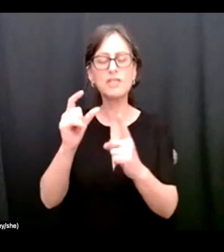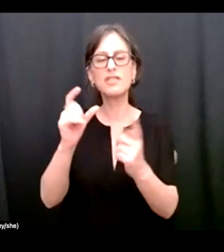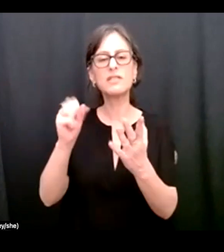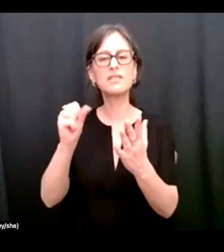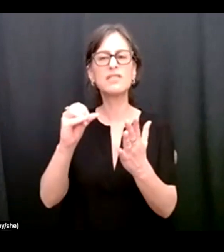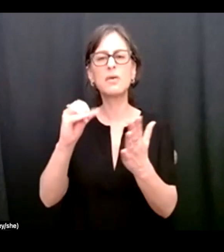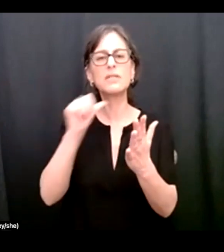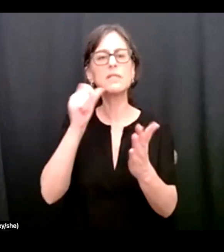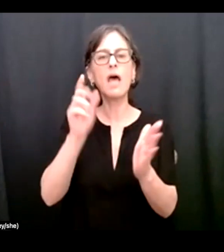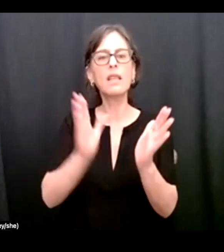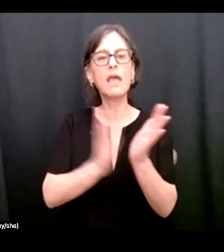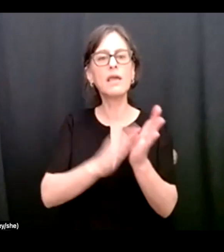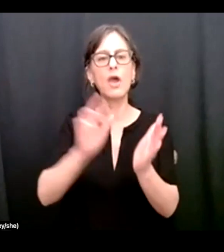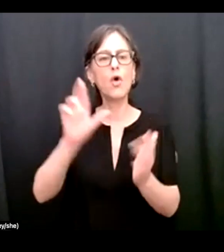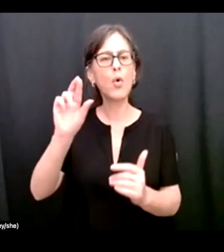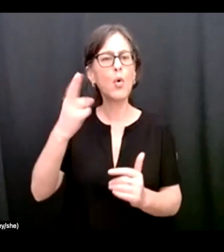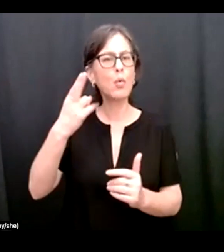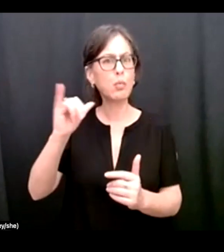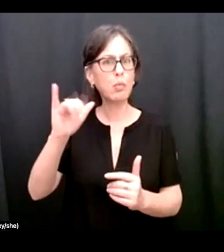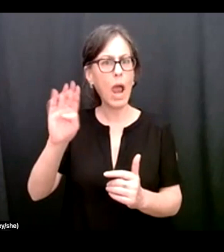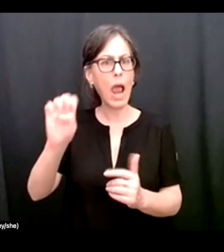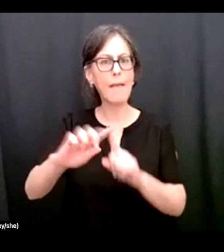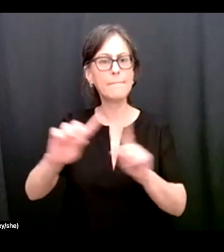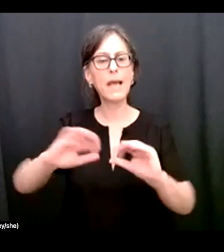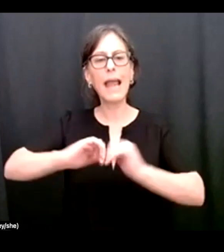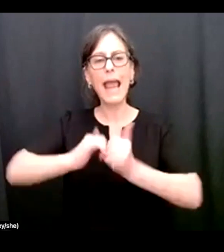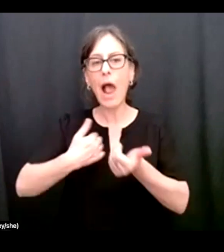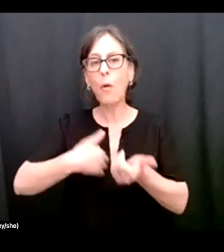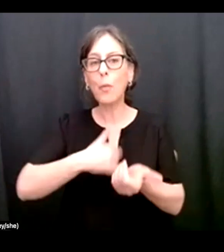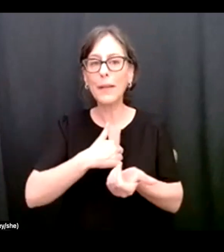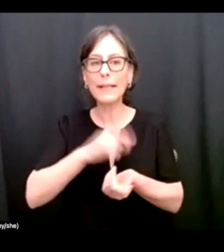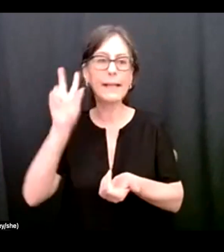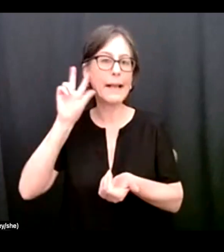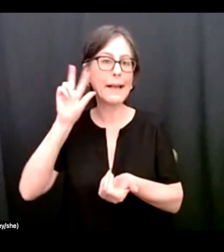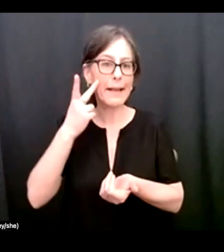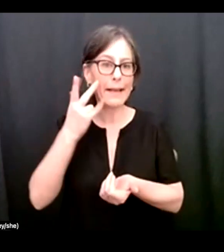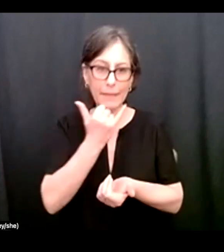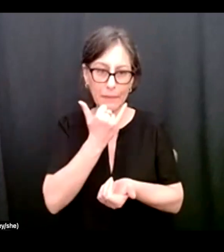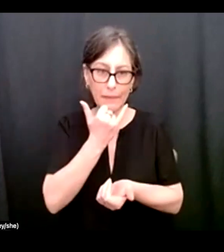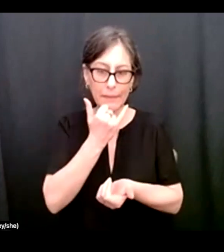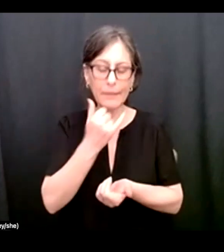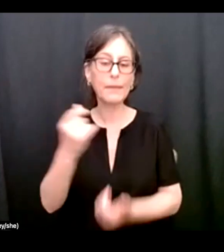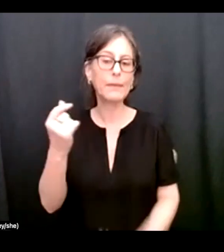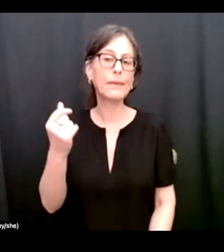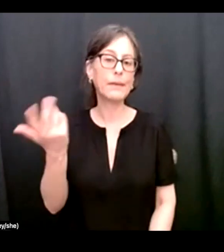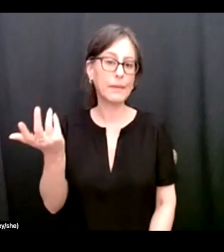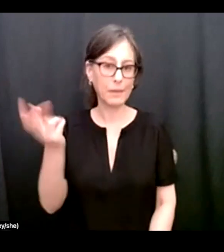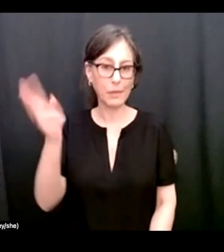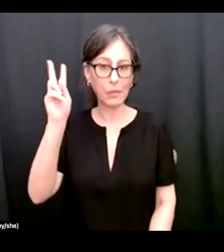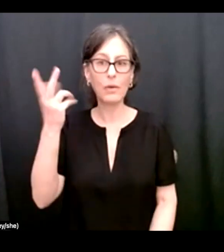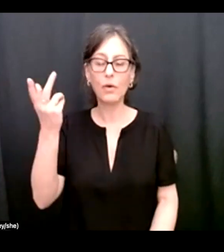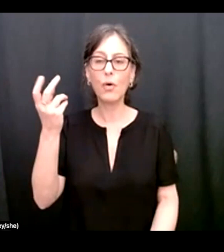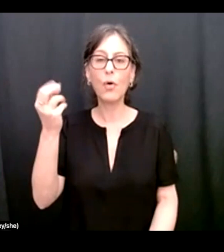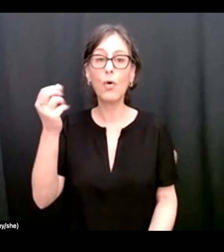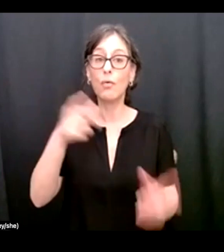rhyme per se, but kind of like the way we mishear. And, especially when it comes to